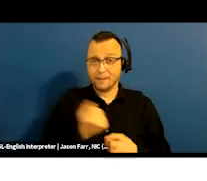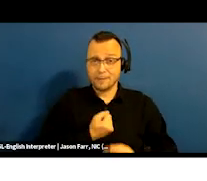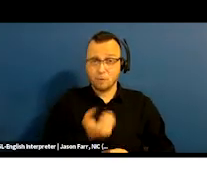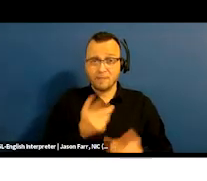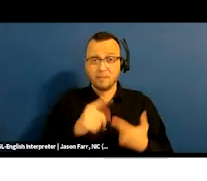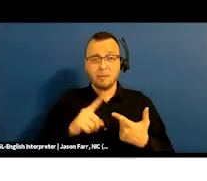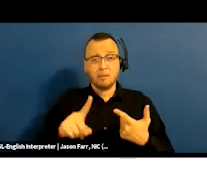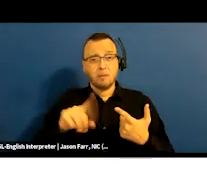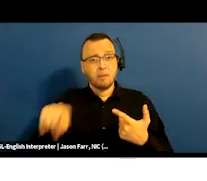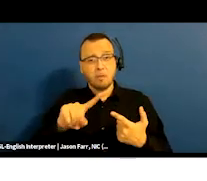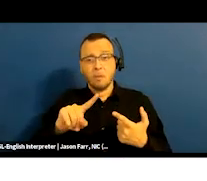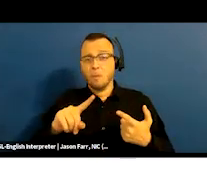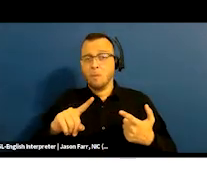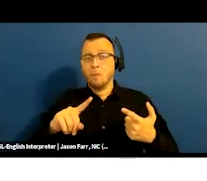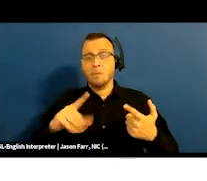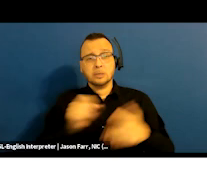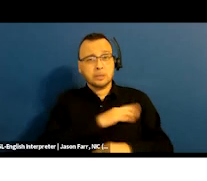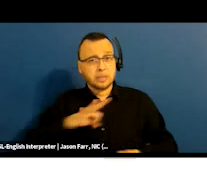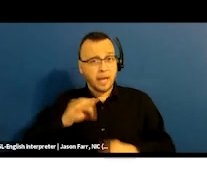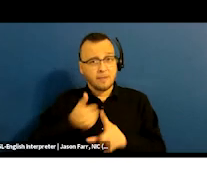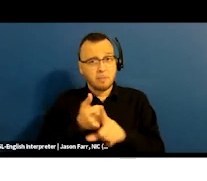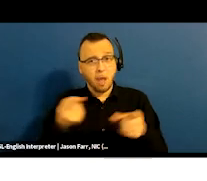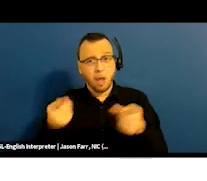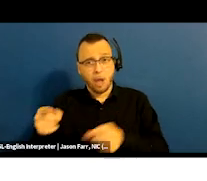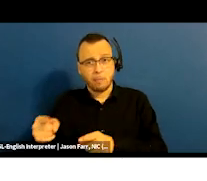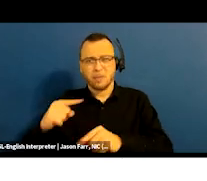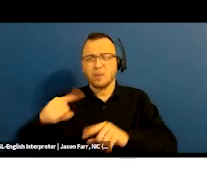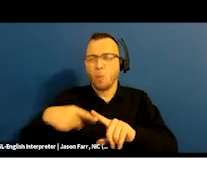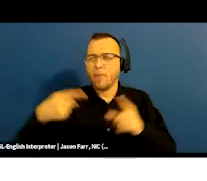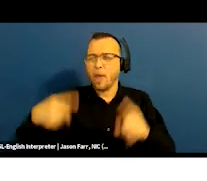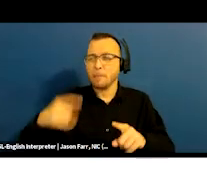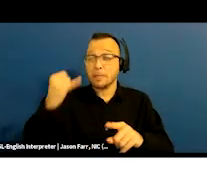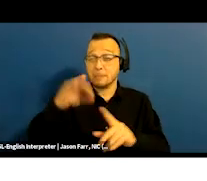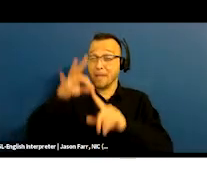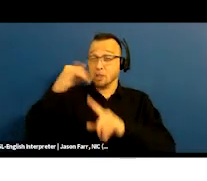feeling supported in your work and having the resources to do your jobs.